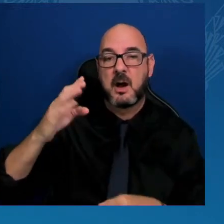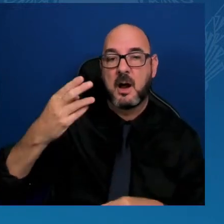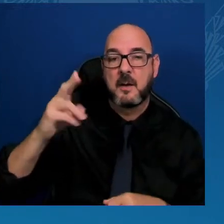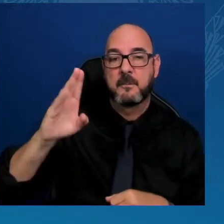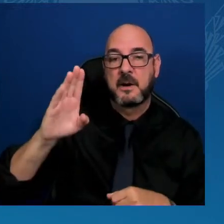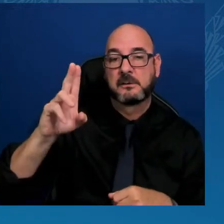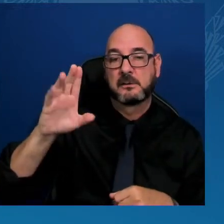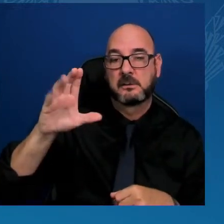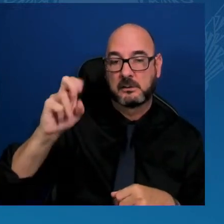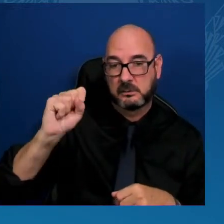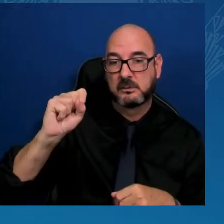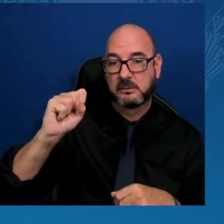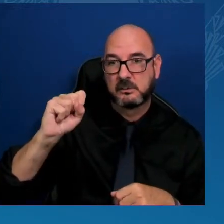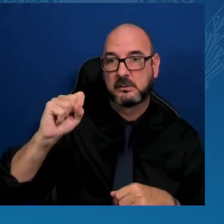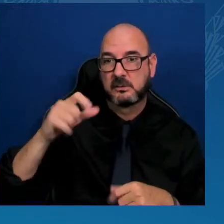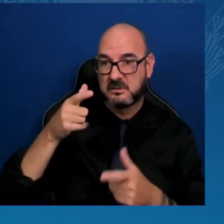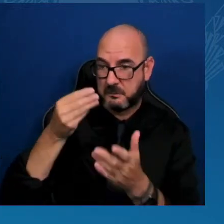and I know I'm preaching to the choir here --